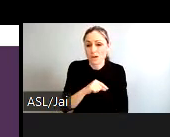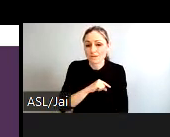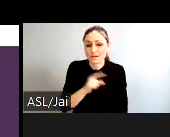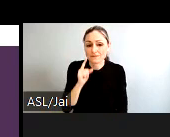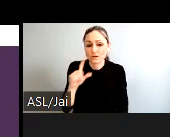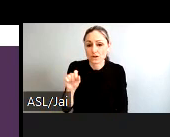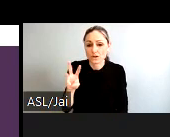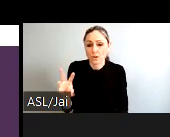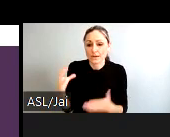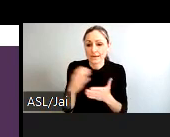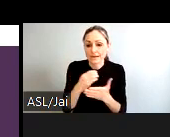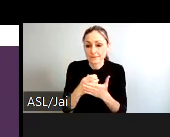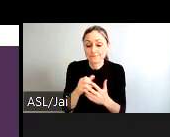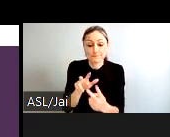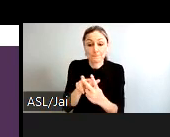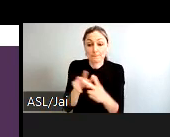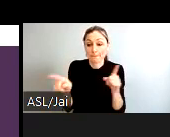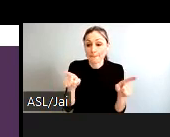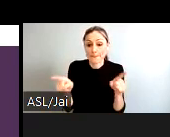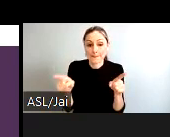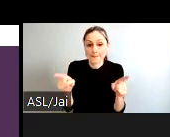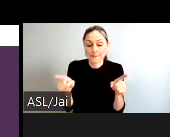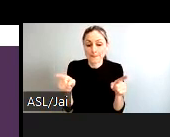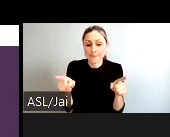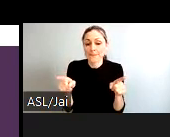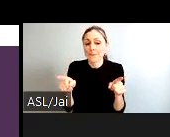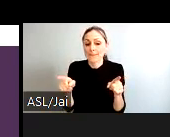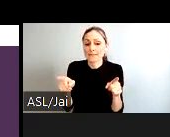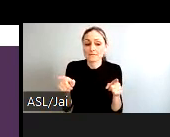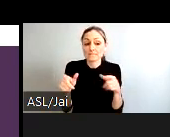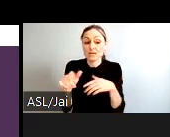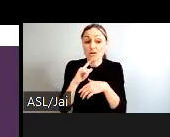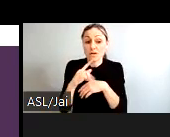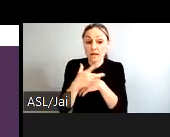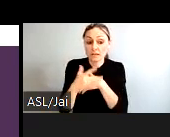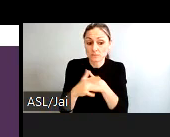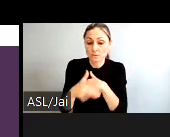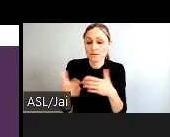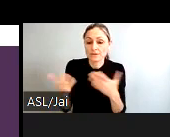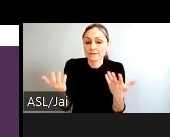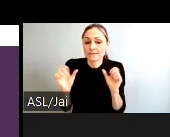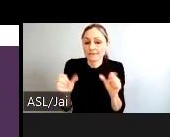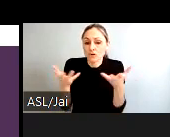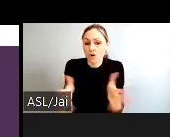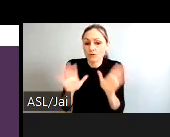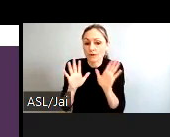And neither of those groups of individuals who are eligible can already be receiving compensation.